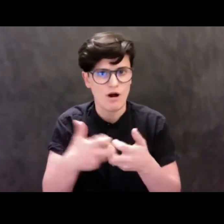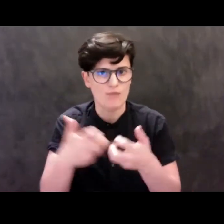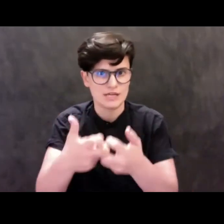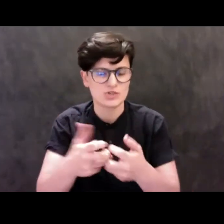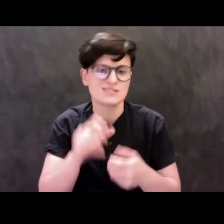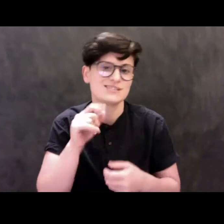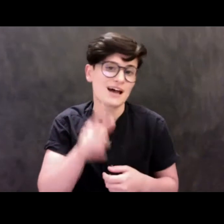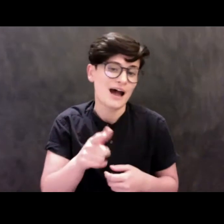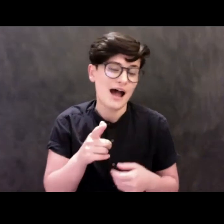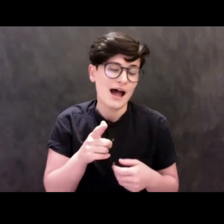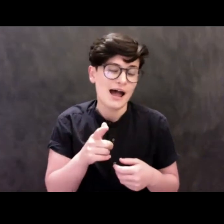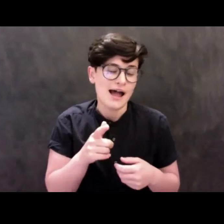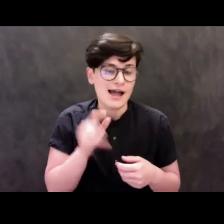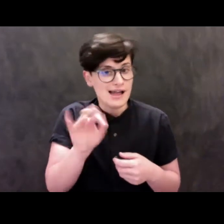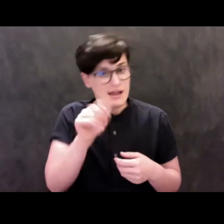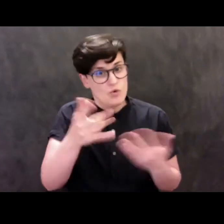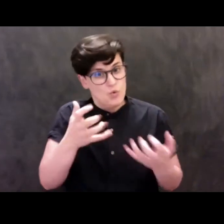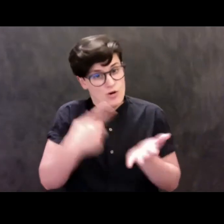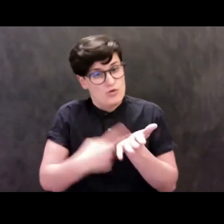Captioner must proceed to Captioners next scheduled event.